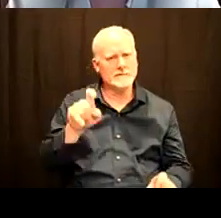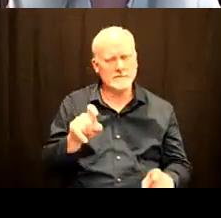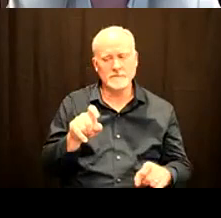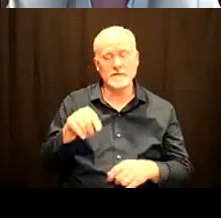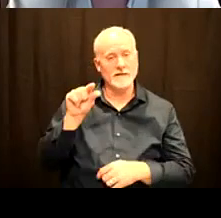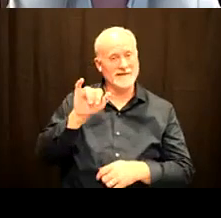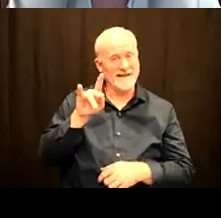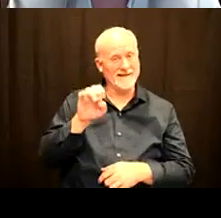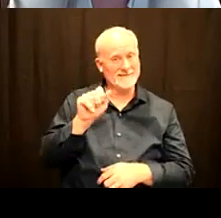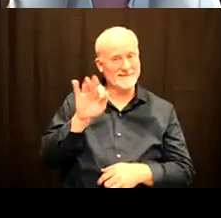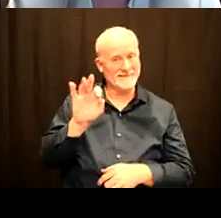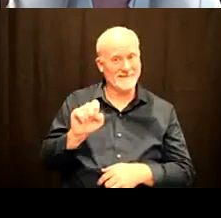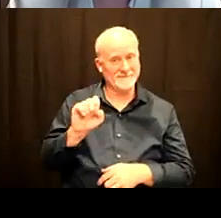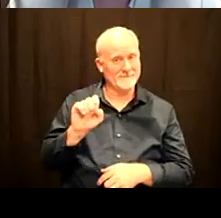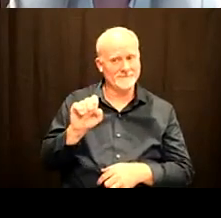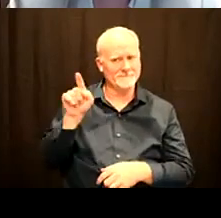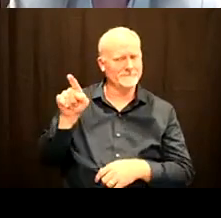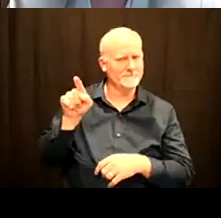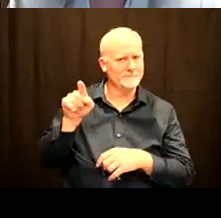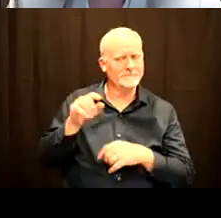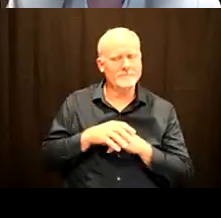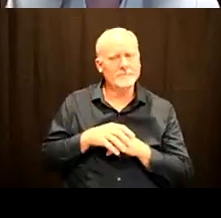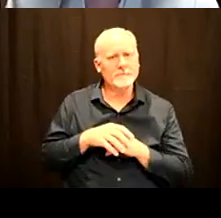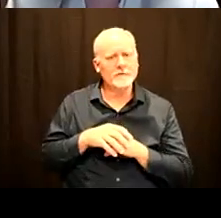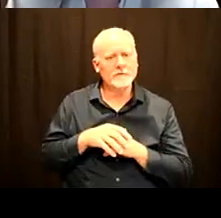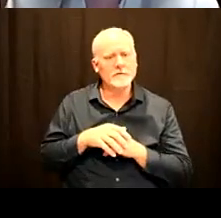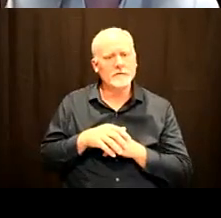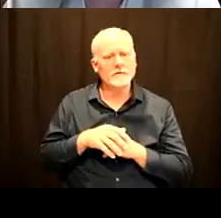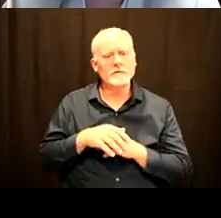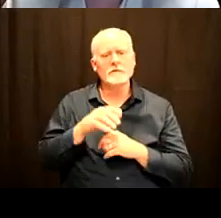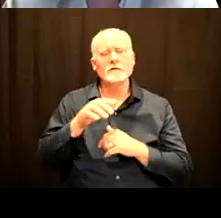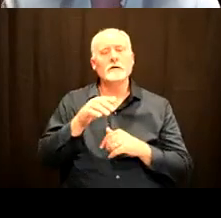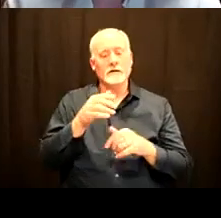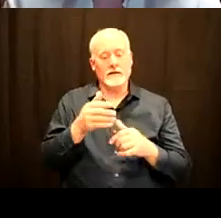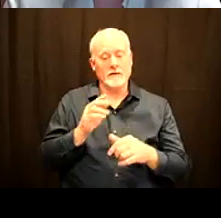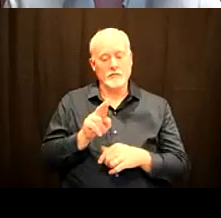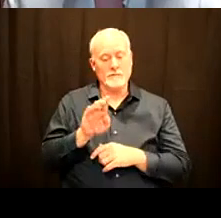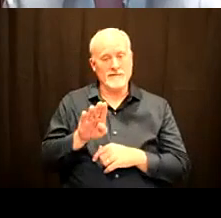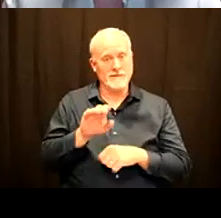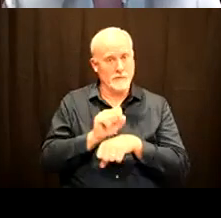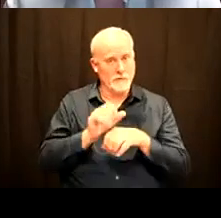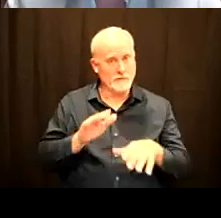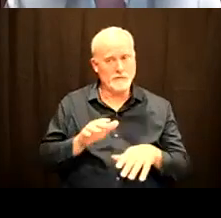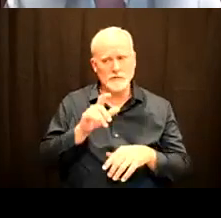platform active sentinel testing offers uab campus employees who are designated by their supervisors